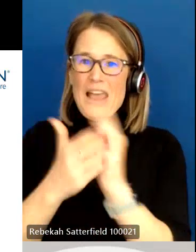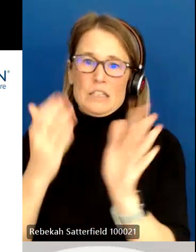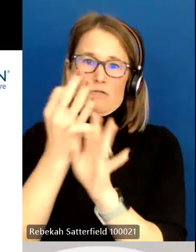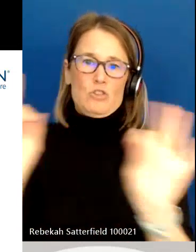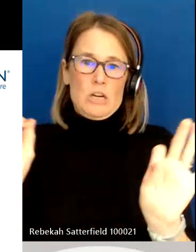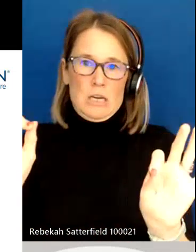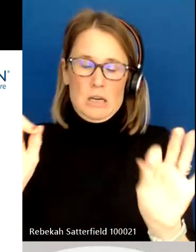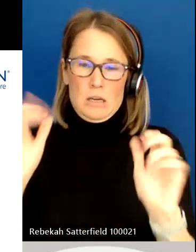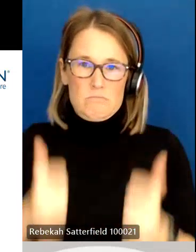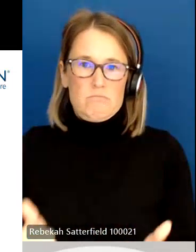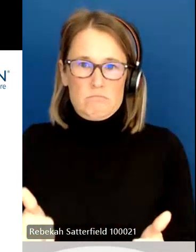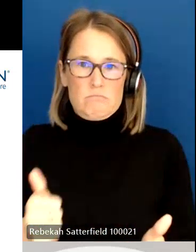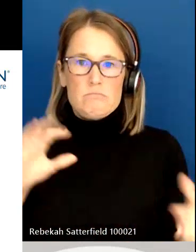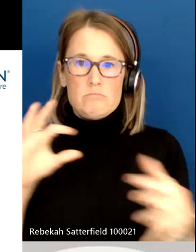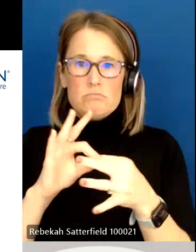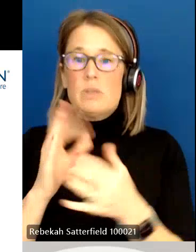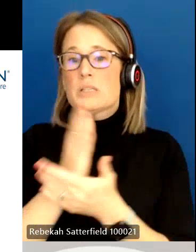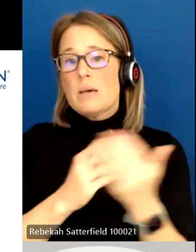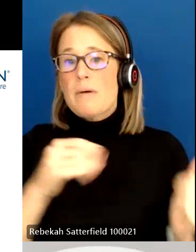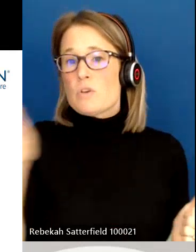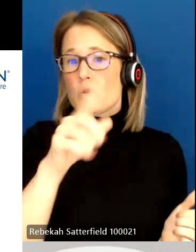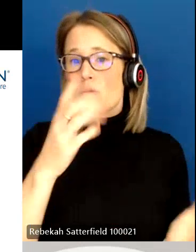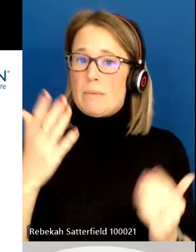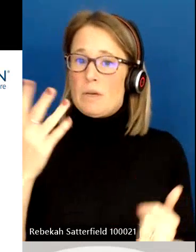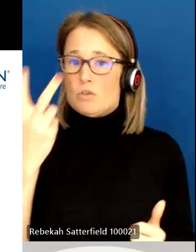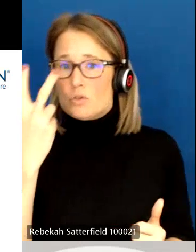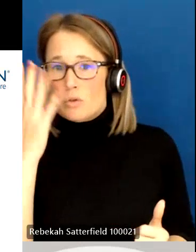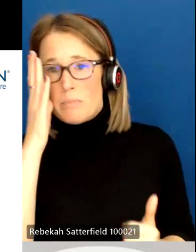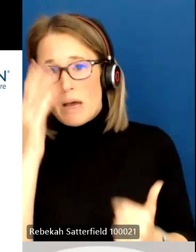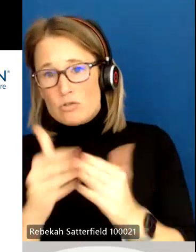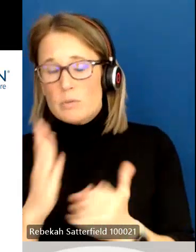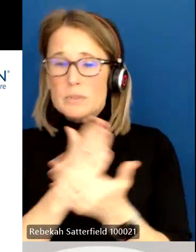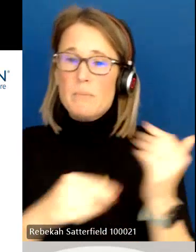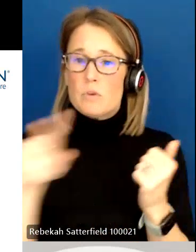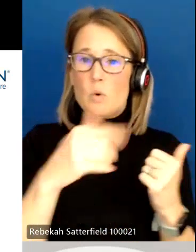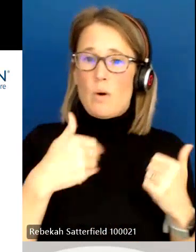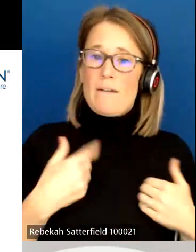you may have two bedrooms and some of you have single rooms I can assure you that after many